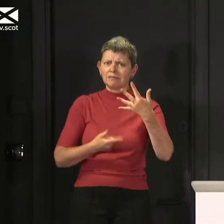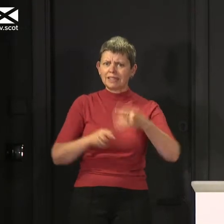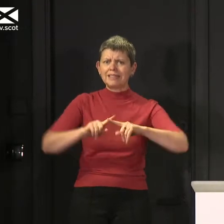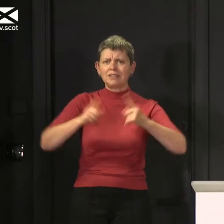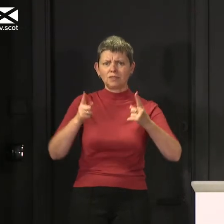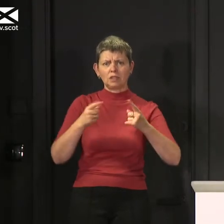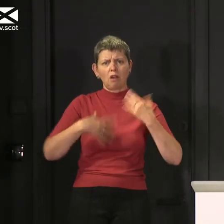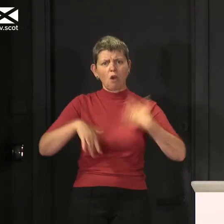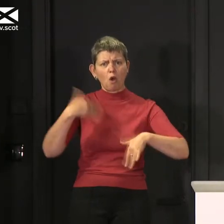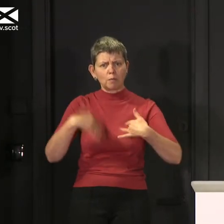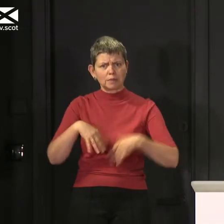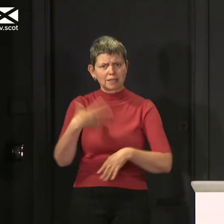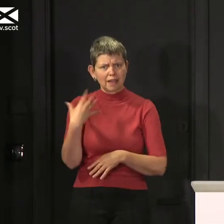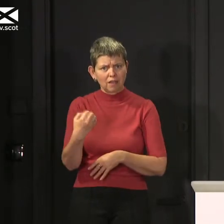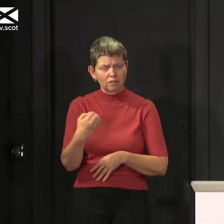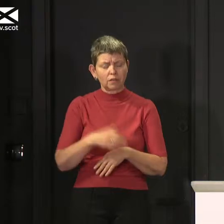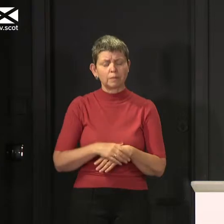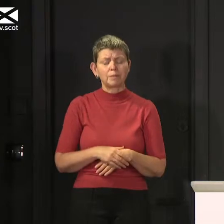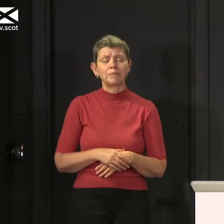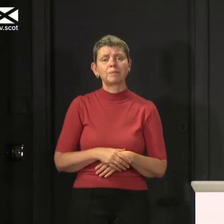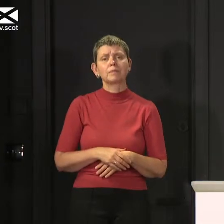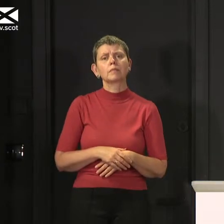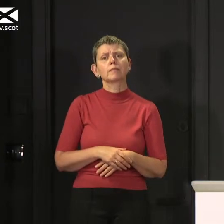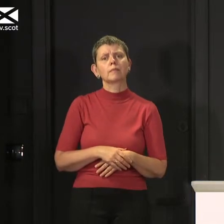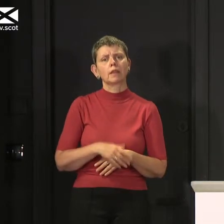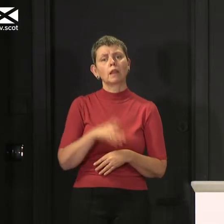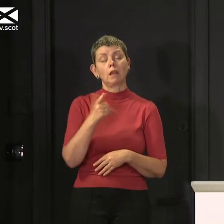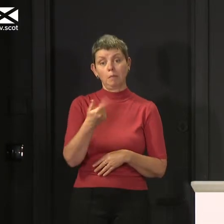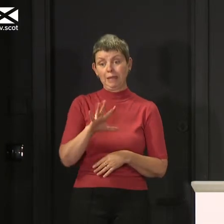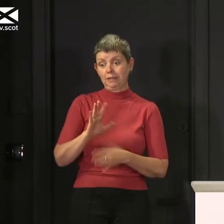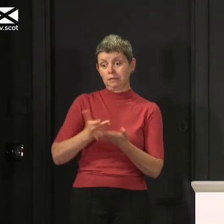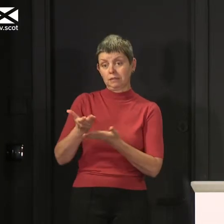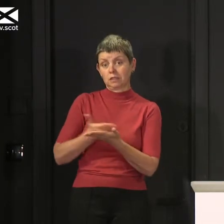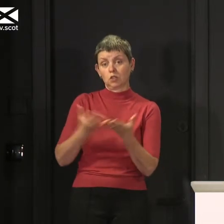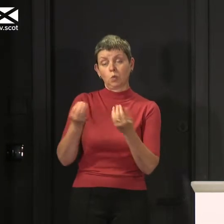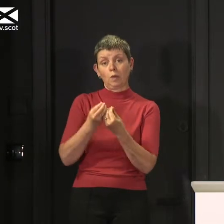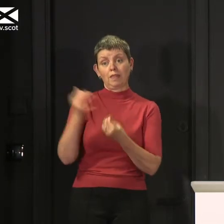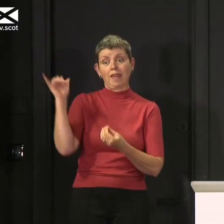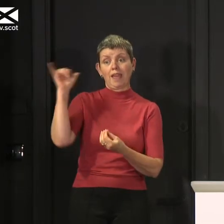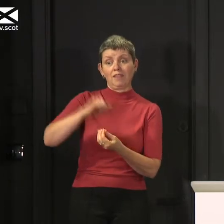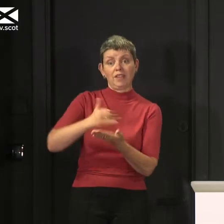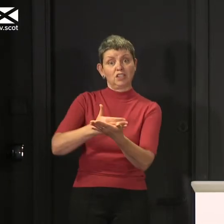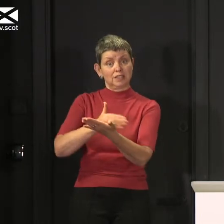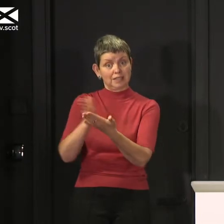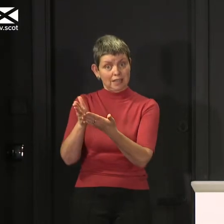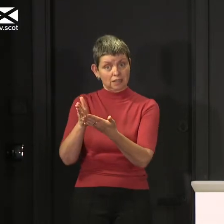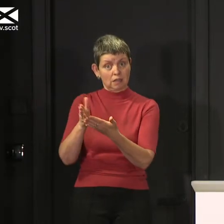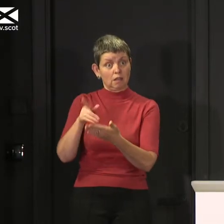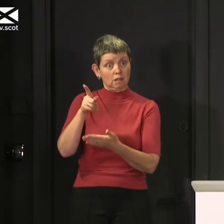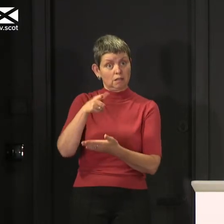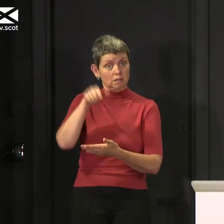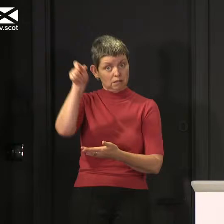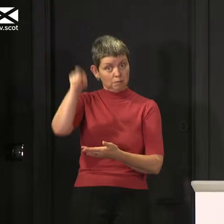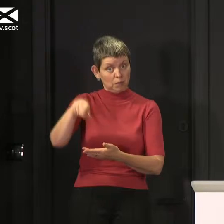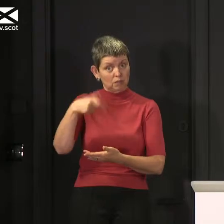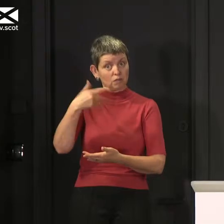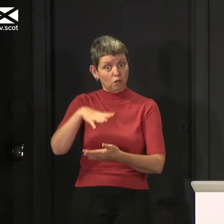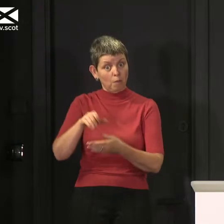had a roundtable discussion with the aviation sector, Derek Provan was on that call. I absolutely